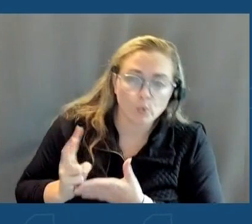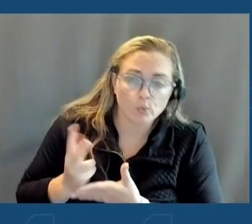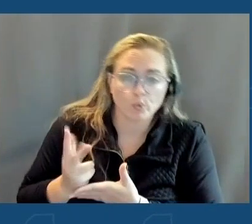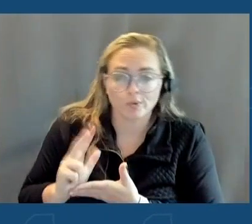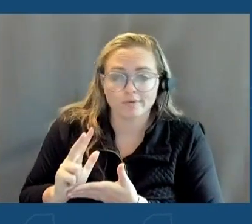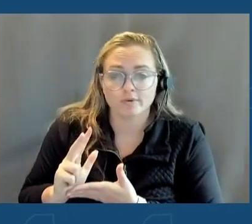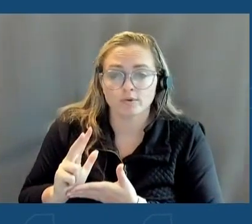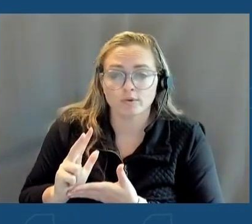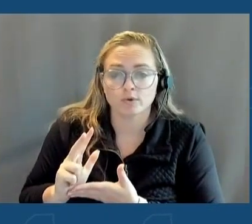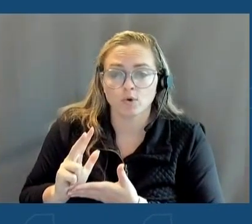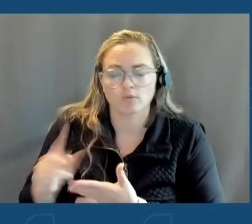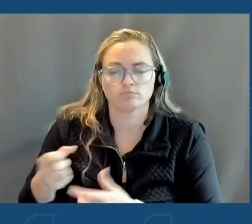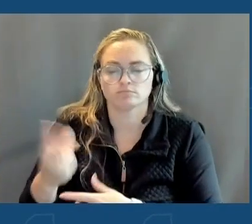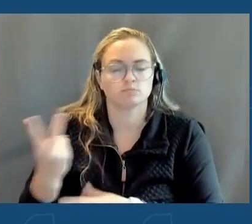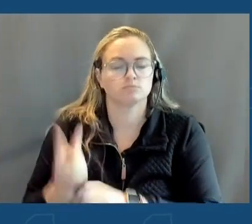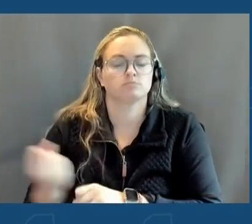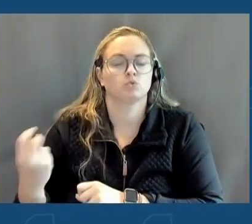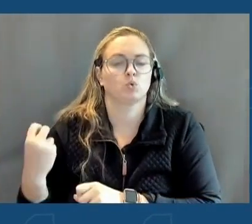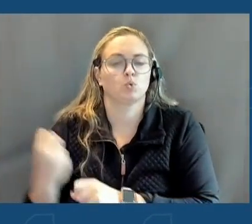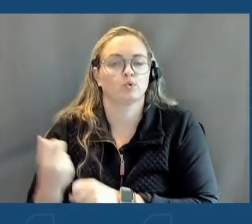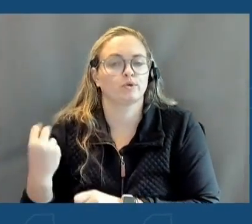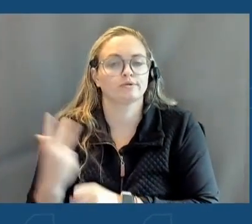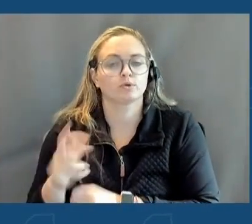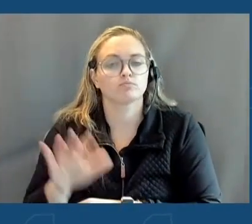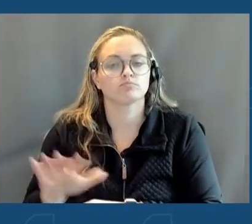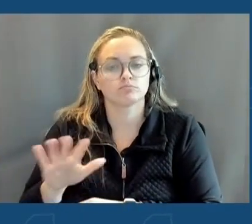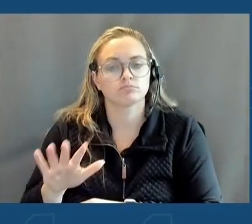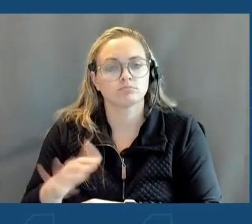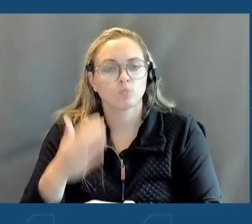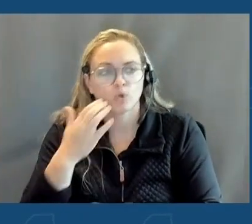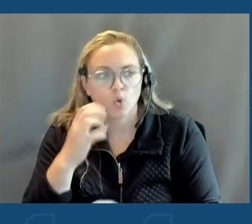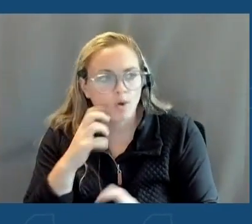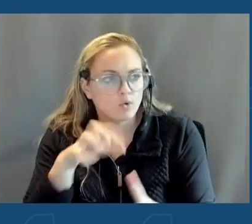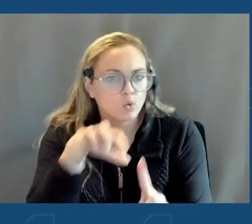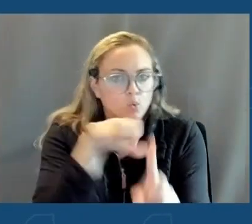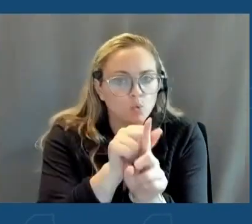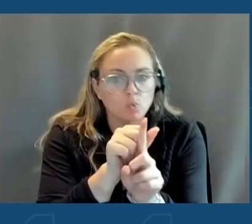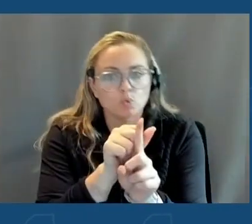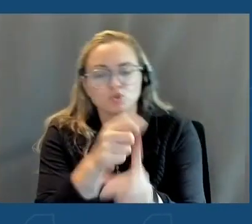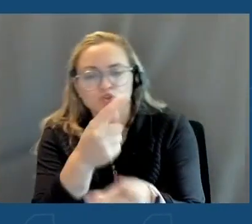VACCINE VERY SOON. THE GOOD NEWS IS THEY SHOULD BE REASSURING EVERYONE WE KNOW